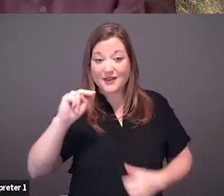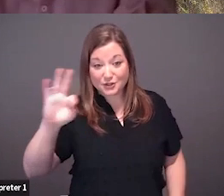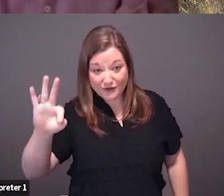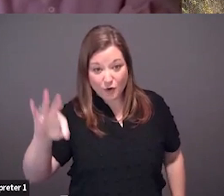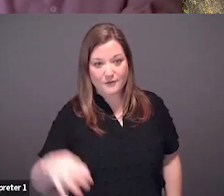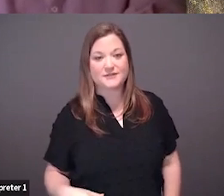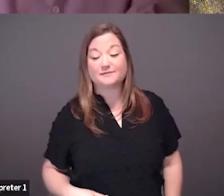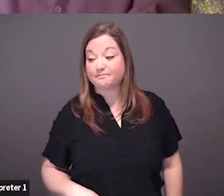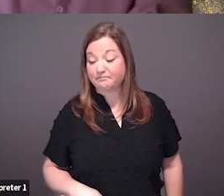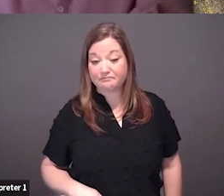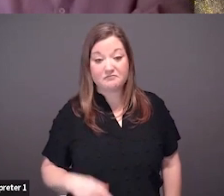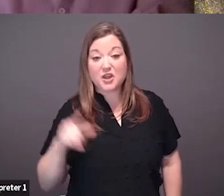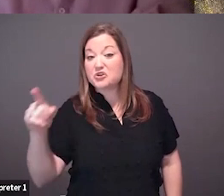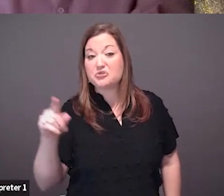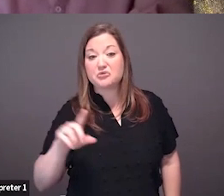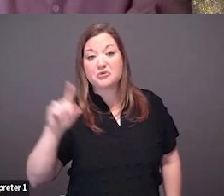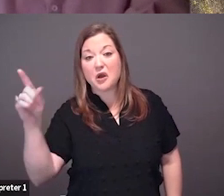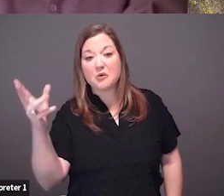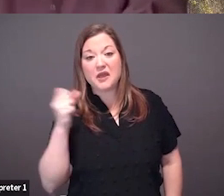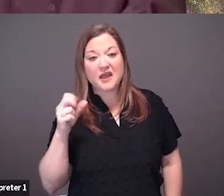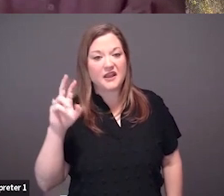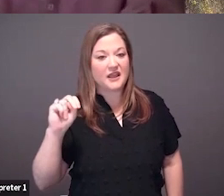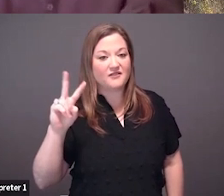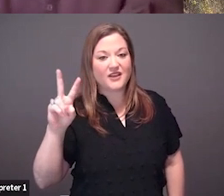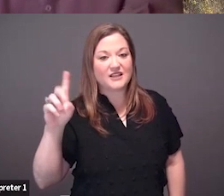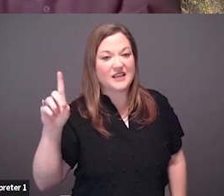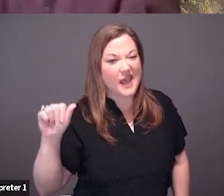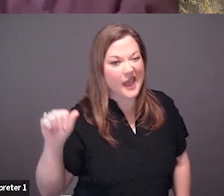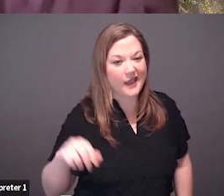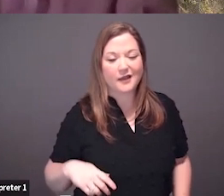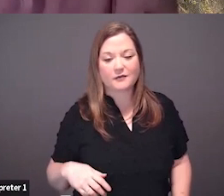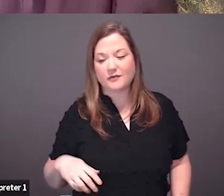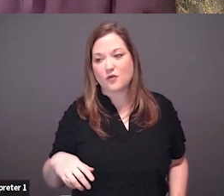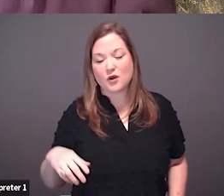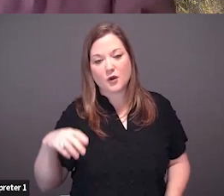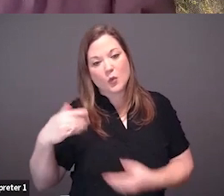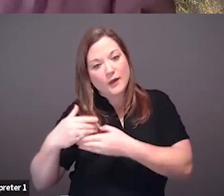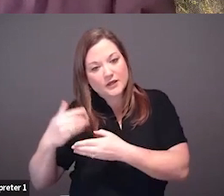and go grab NVDA if you're on Windows, or VoiceOver if you're on Mac